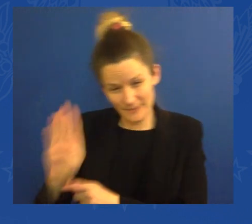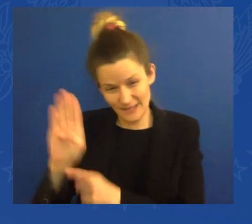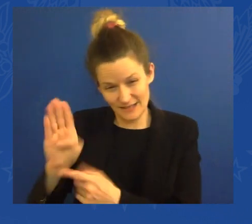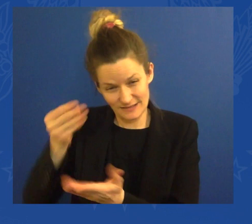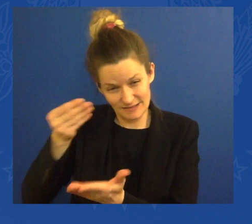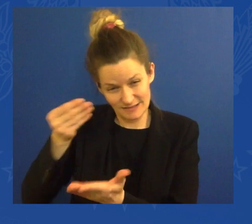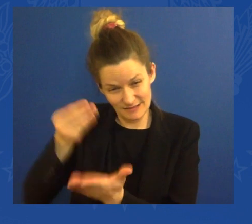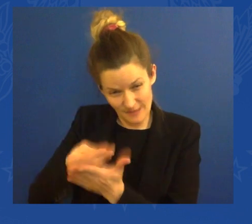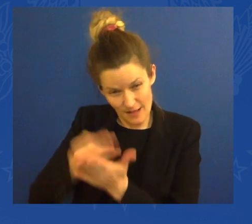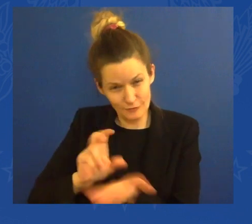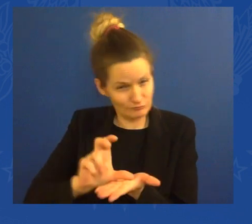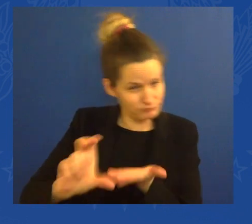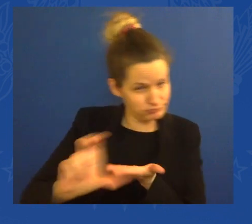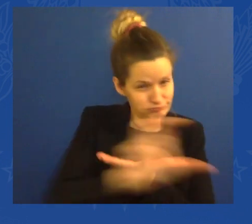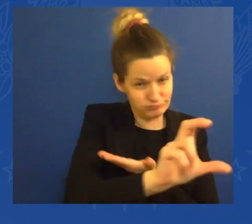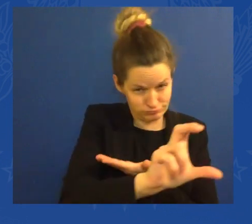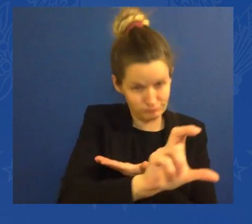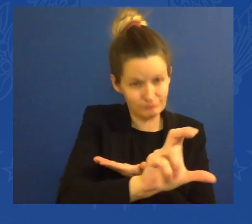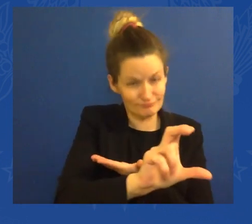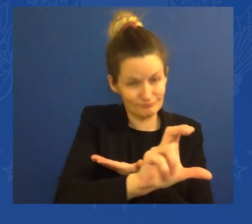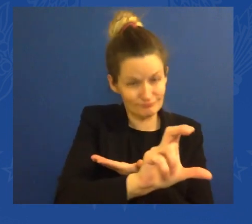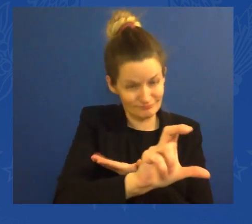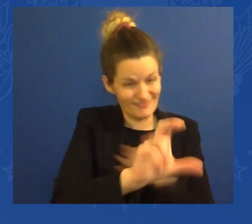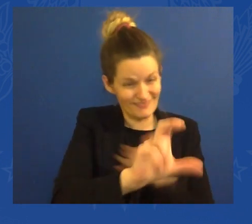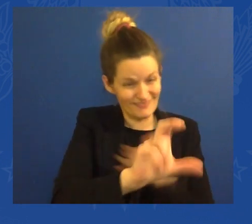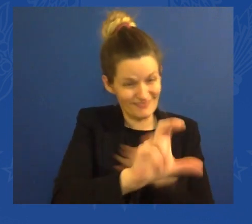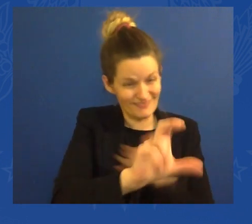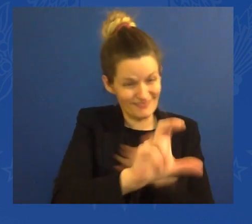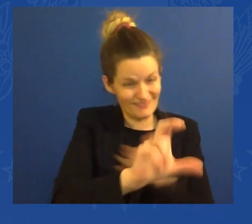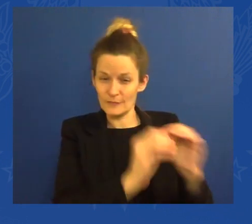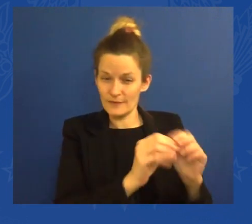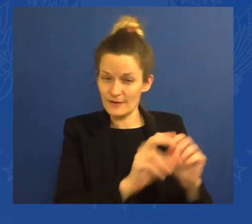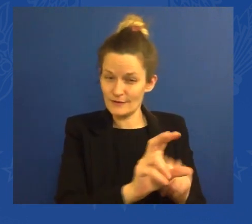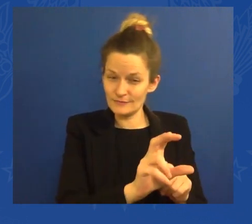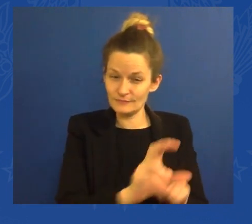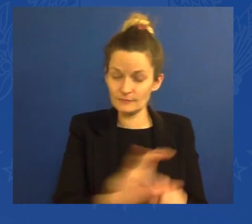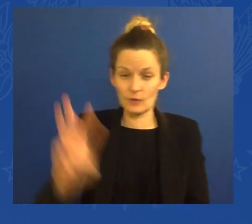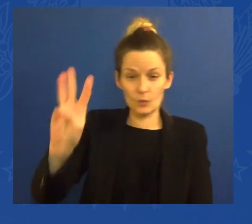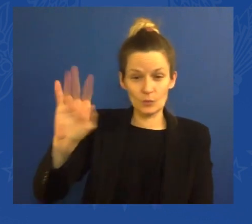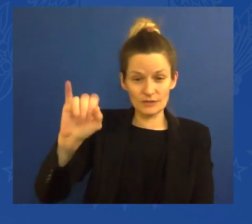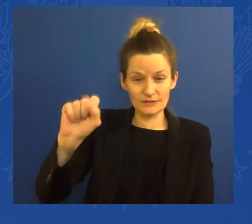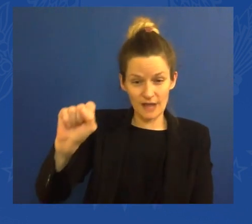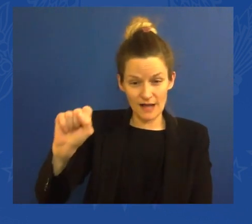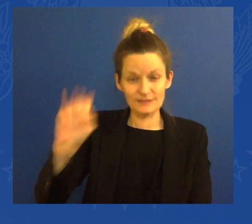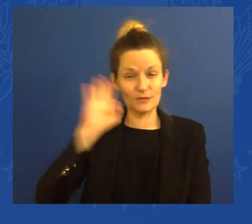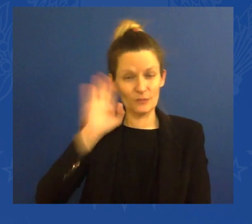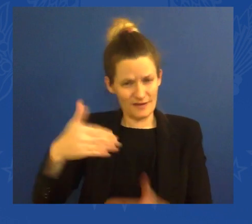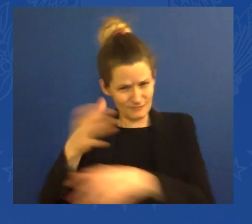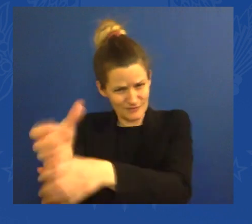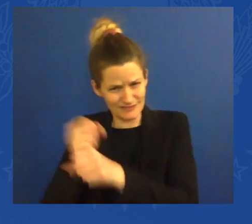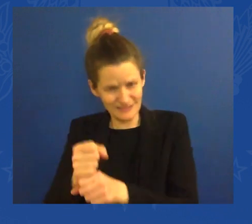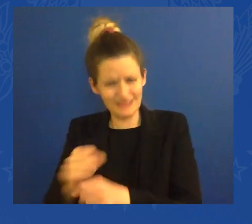and Wisconsin $5.4 billion -- for highways and bridges.